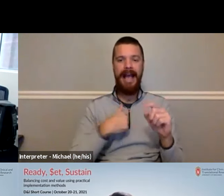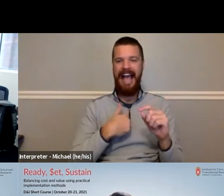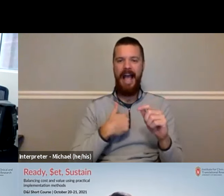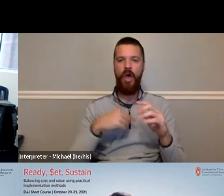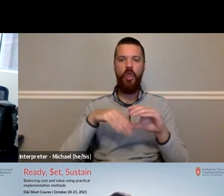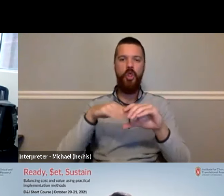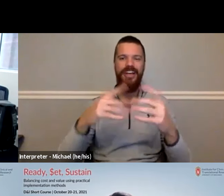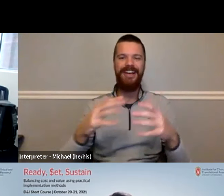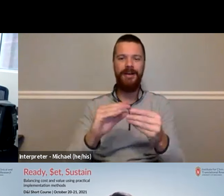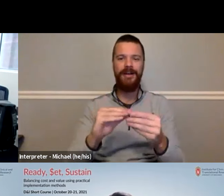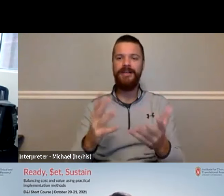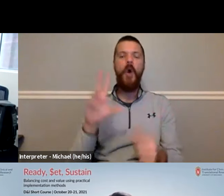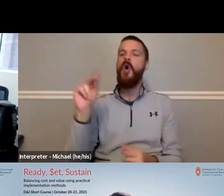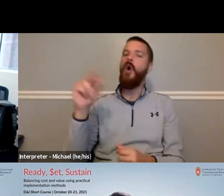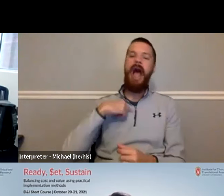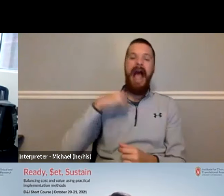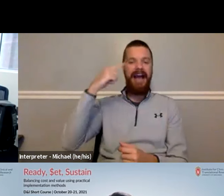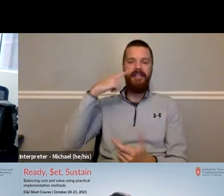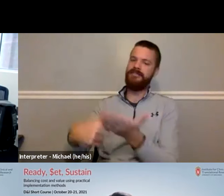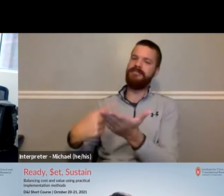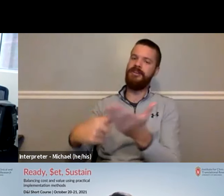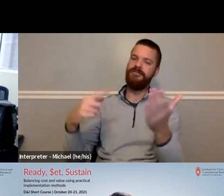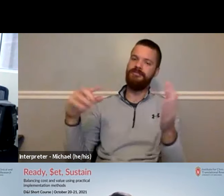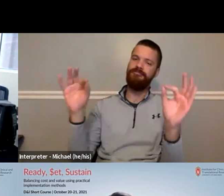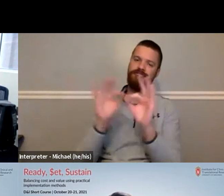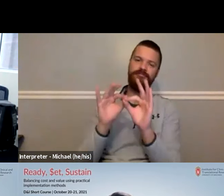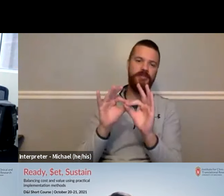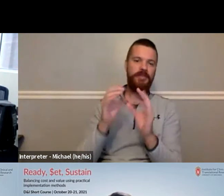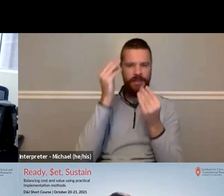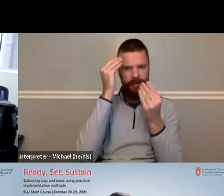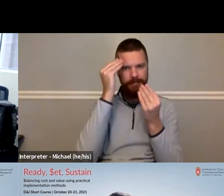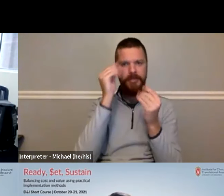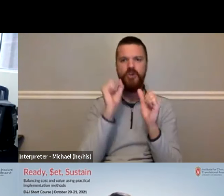Greg Aarons (he/his): No, I think I think the discussion is helpful and thinking about. Greg Aarons (he/his): You know, strategies and I think.